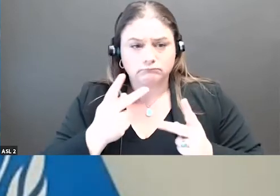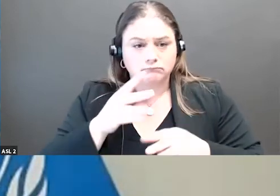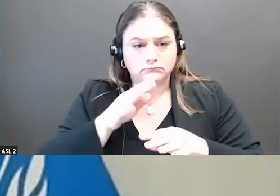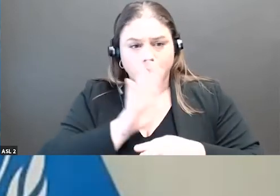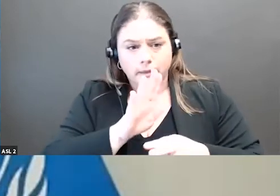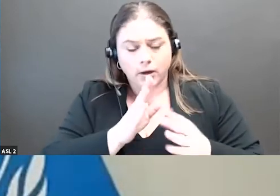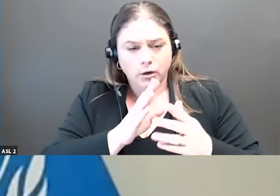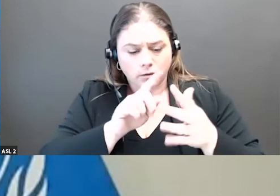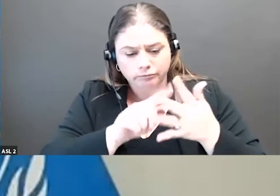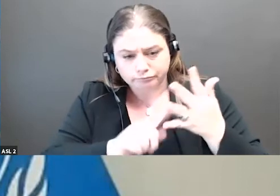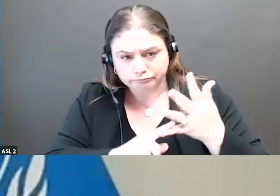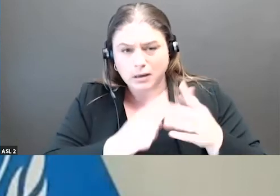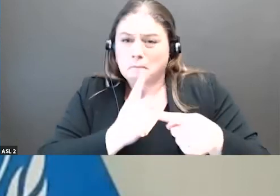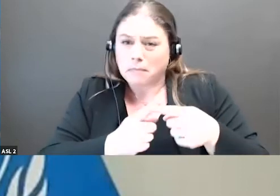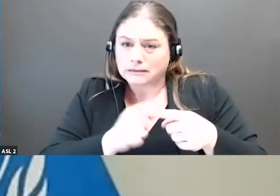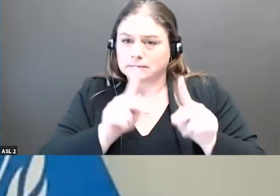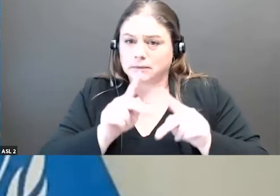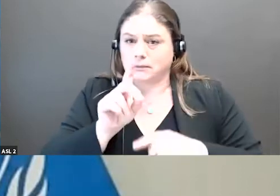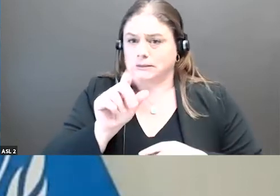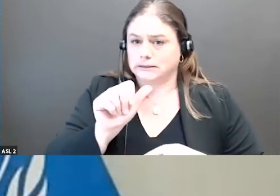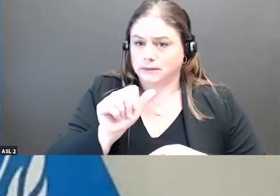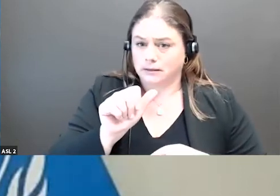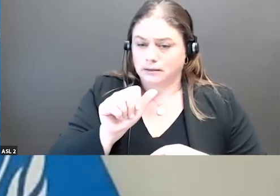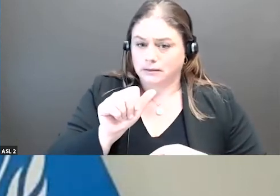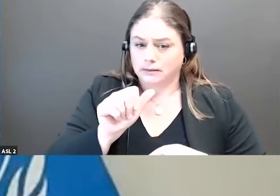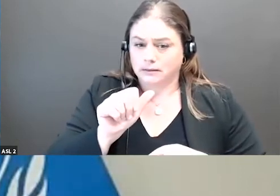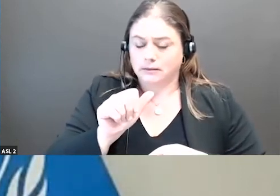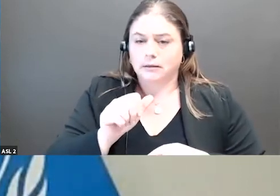This means that for Indigenous people, for racialize minorities and others